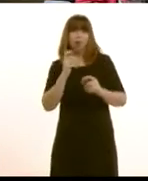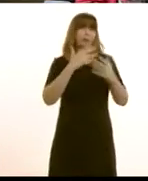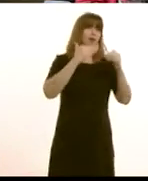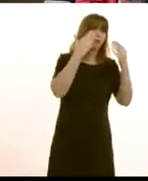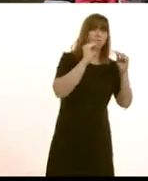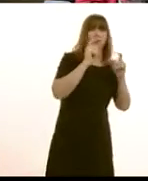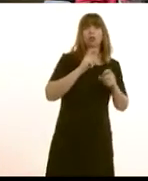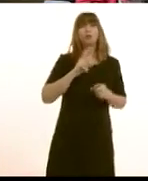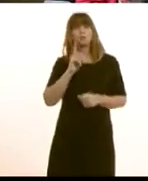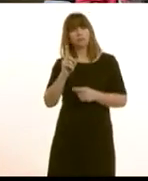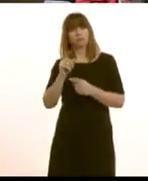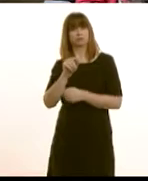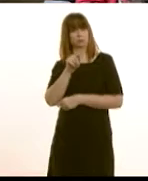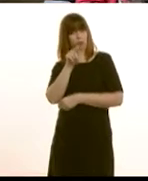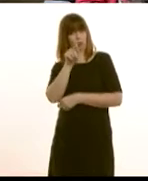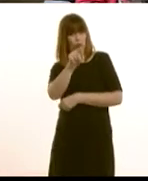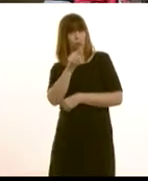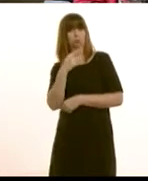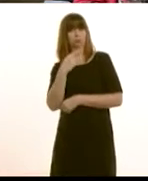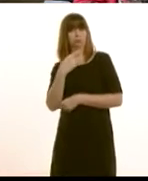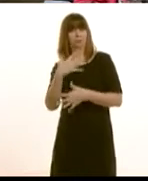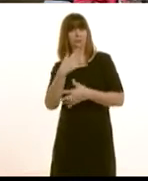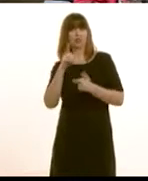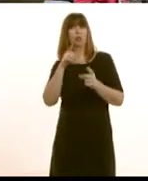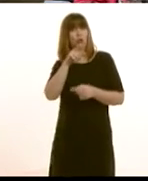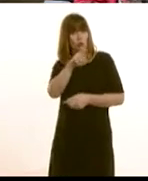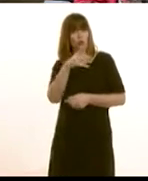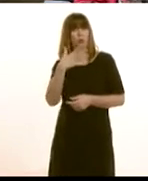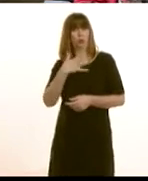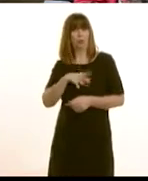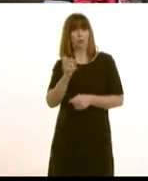leader of Plaid Cymru makes, which is that she wants to stop paying the tuition fees